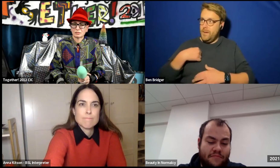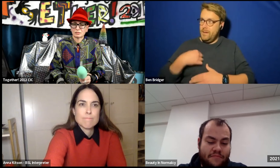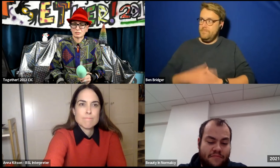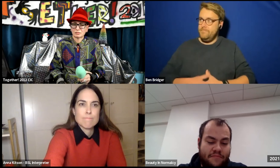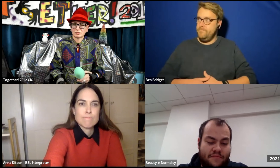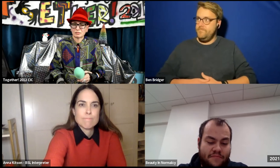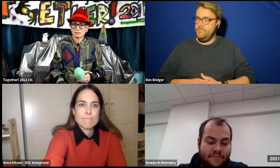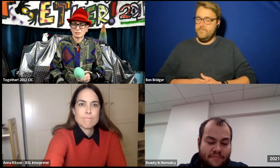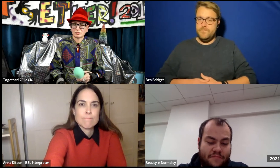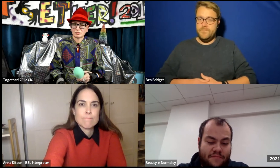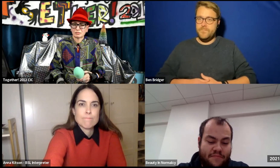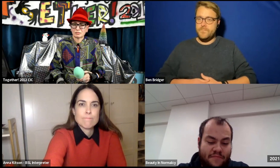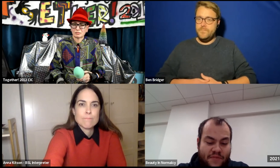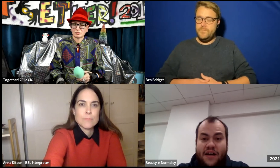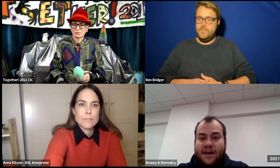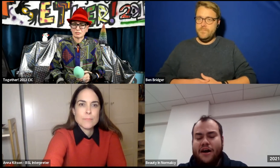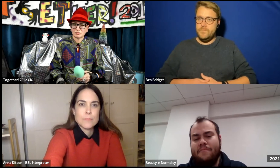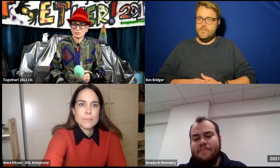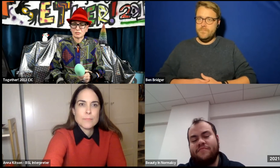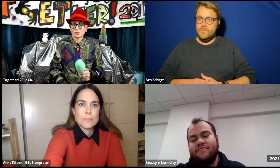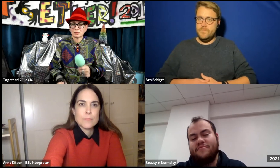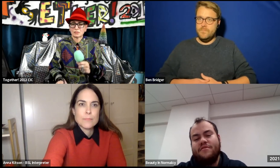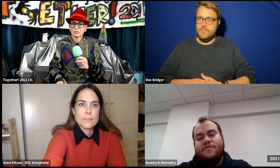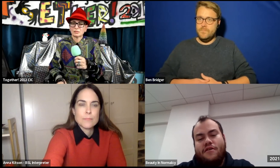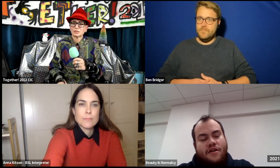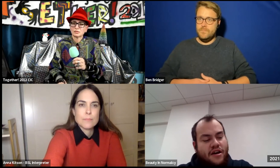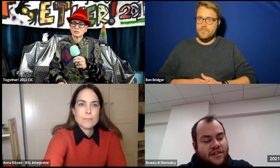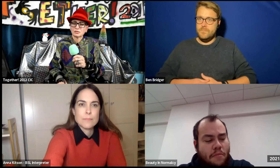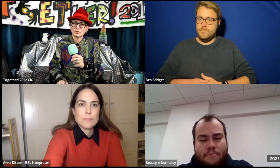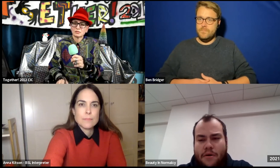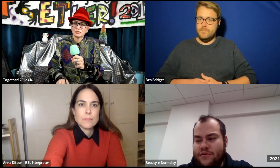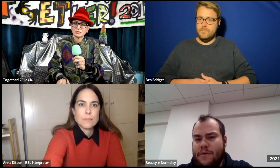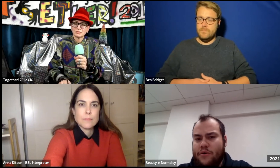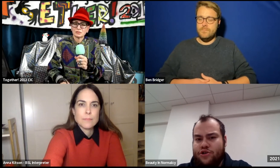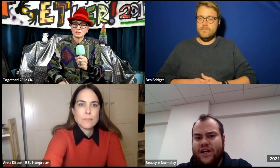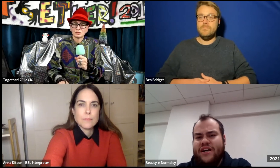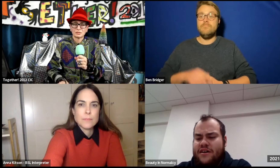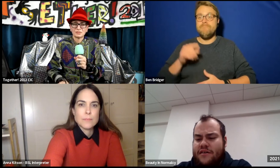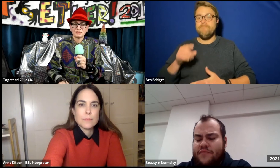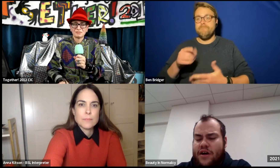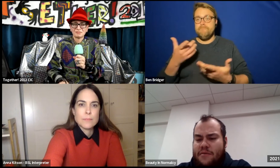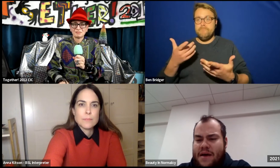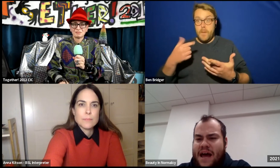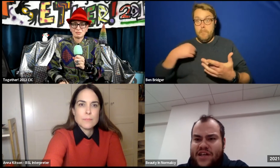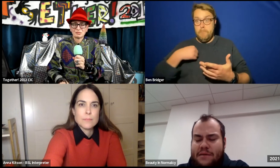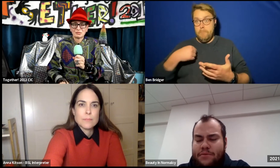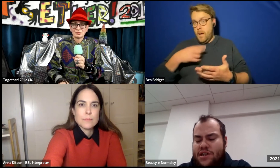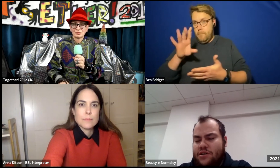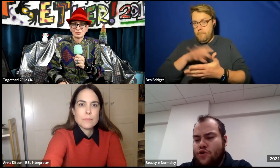It's a sad poem but in all my poetry, hence beauty in